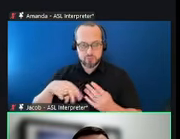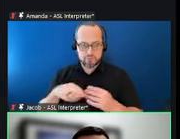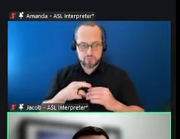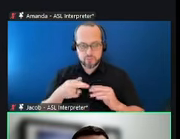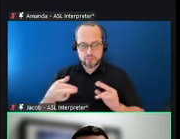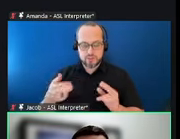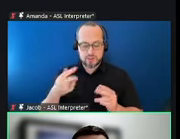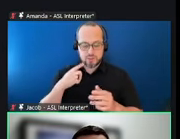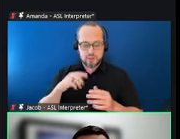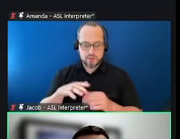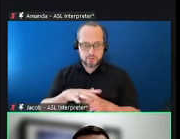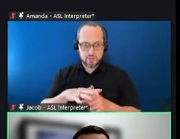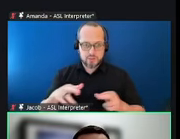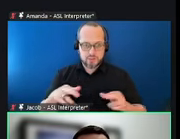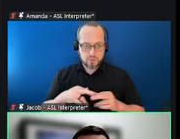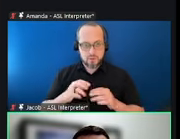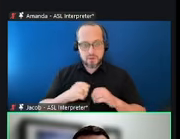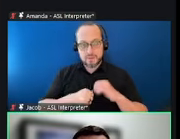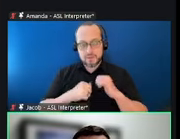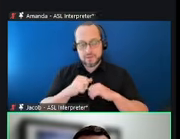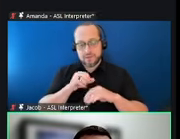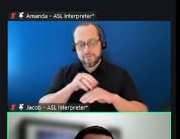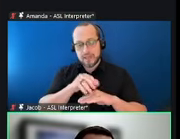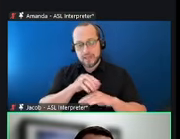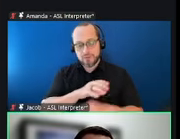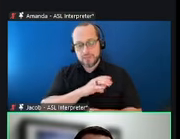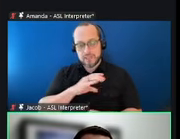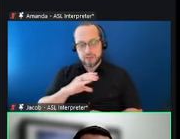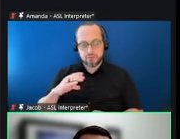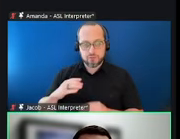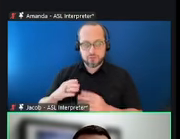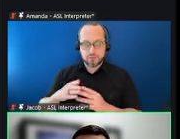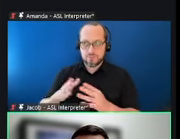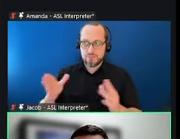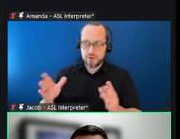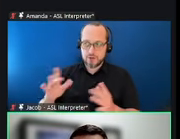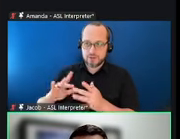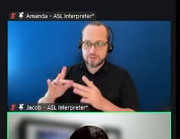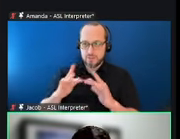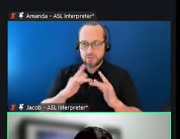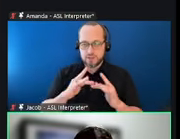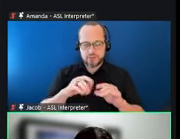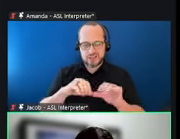building advisory councils, workg groups, and broader regional networks to help shape priorities